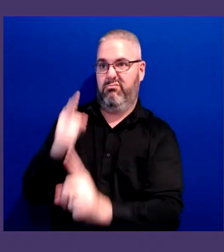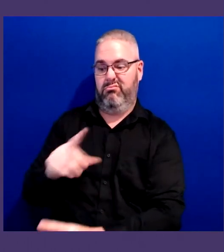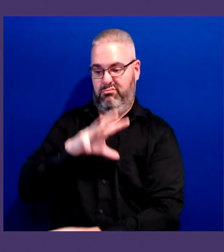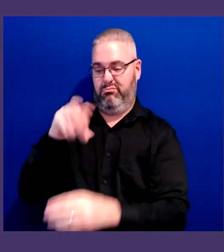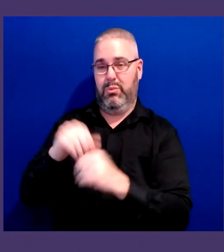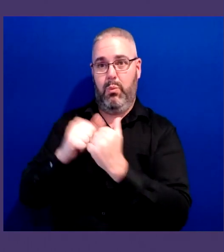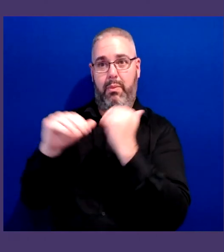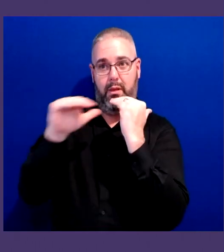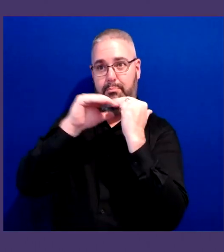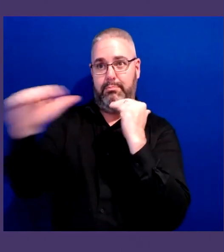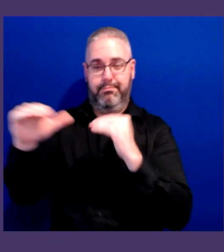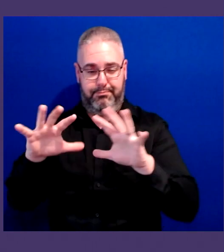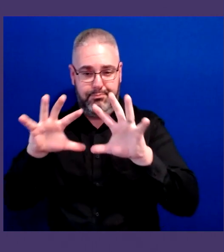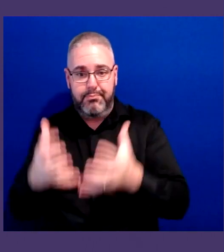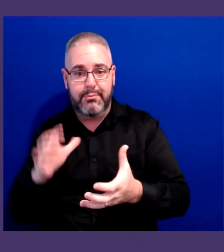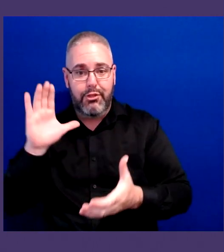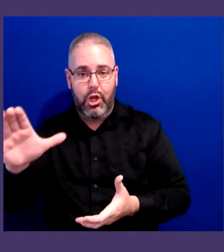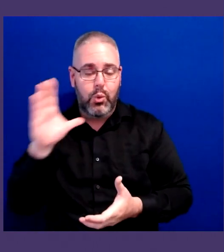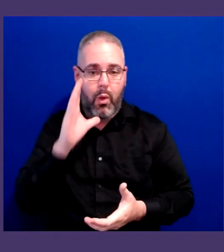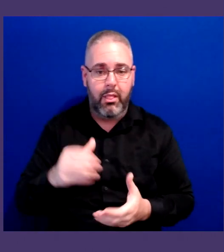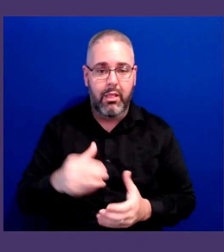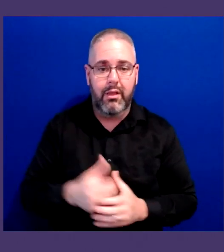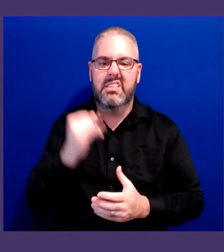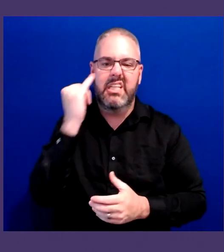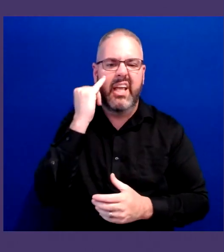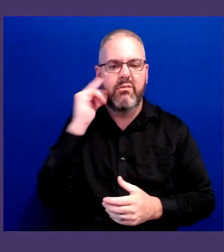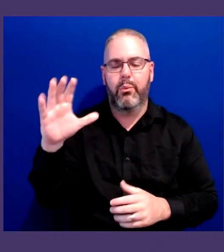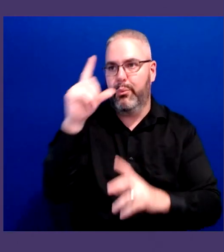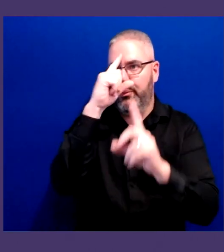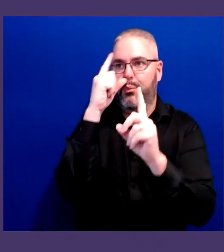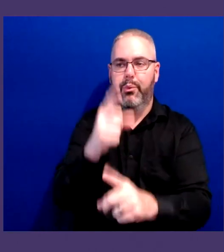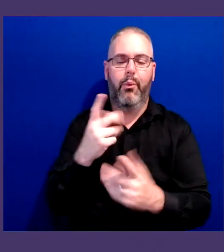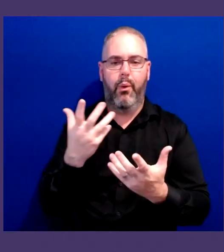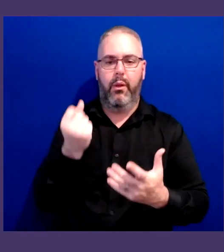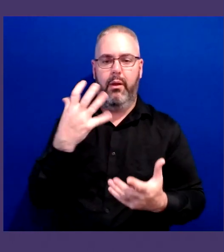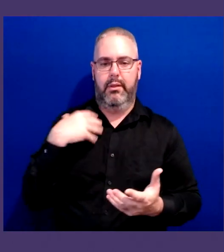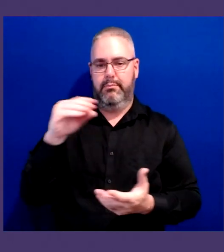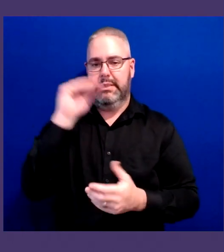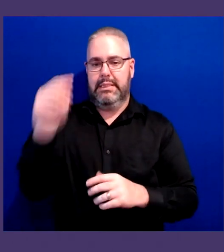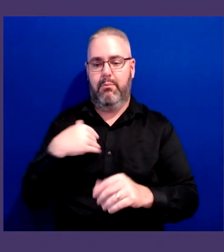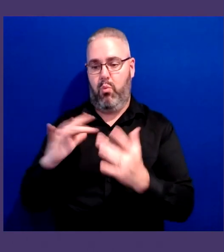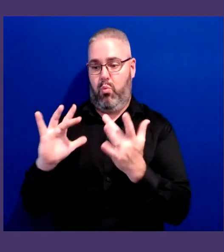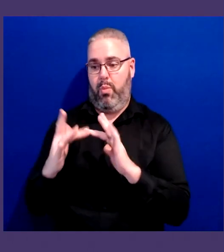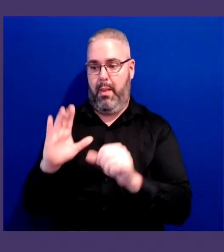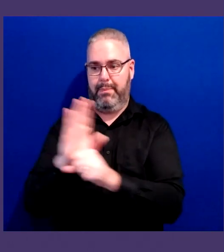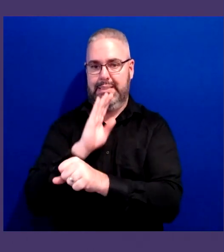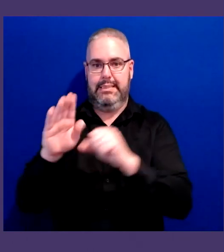so if you're aiming to have a certain percentage of your online business accessible by 2026 and then